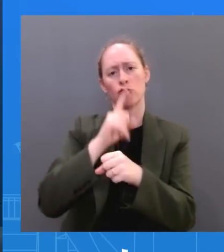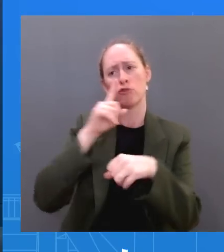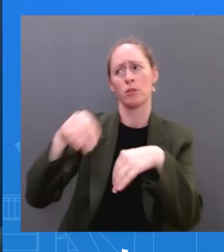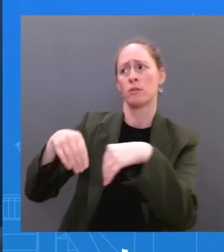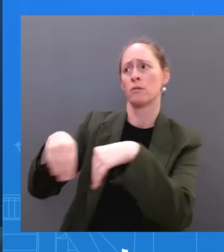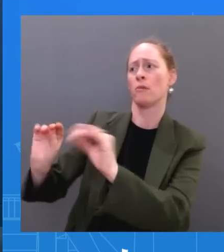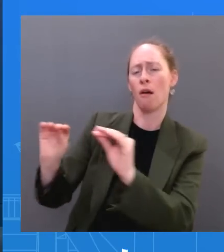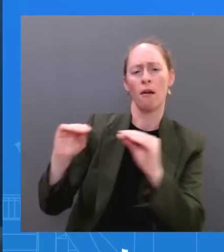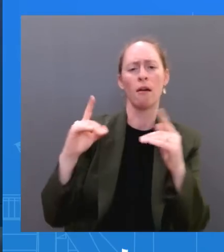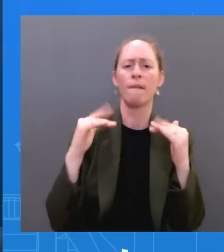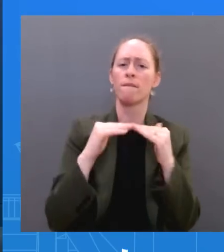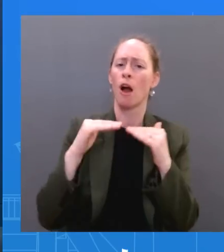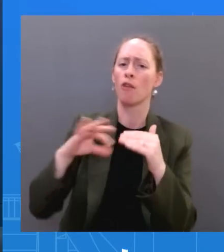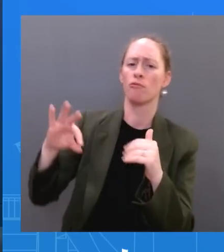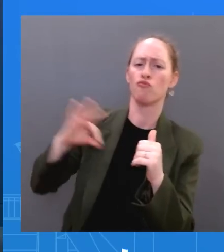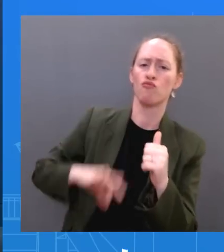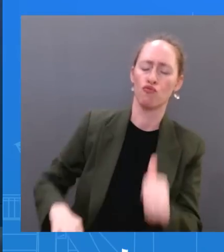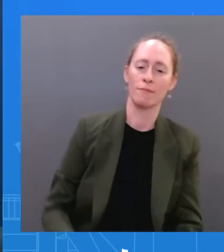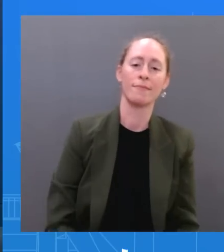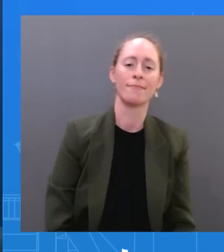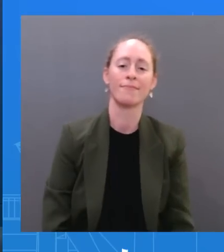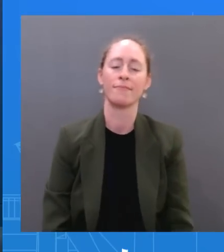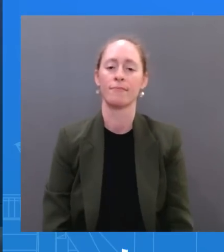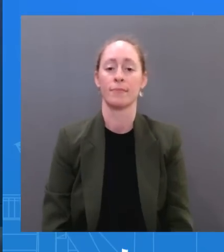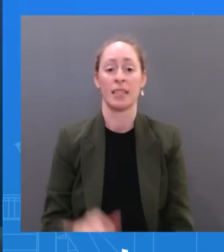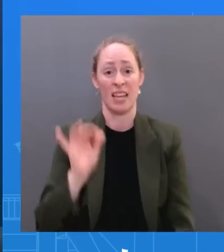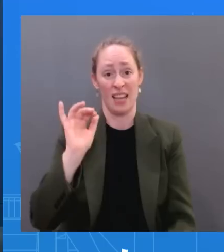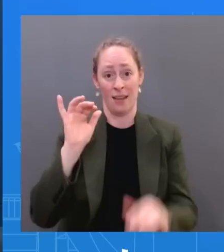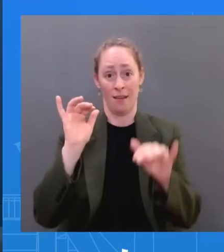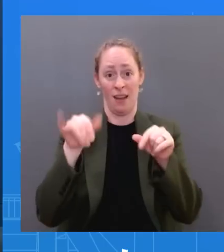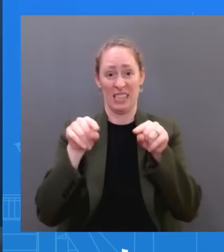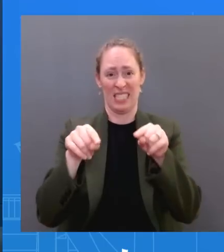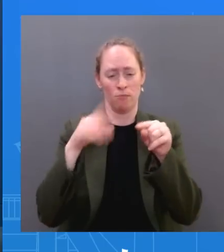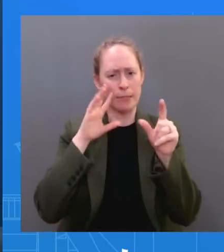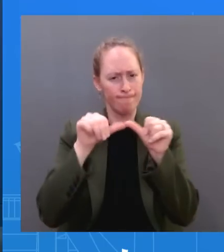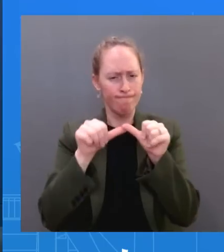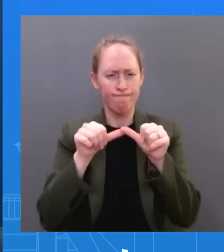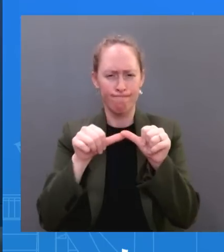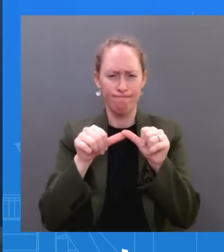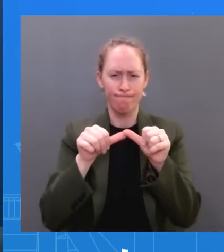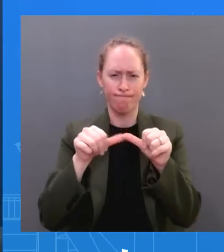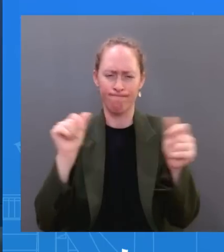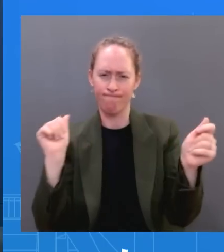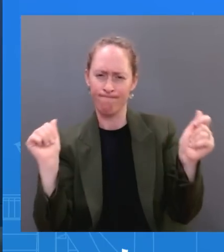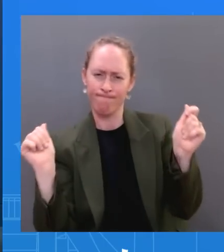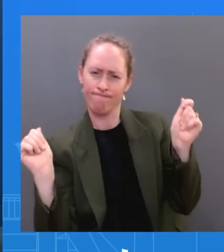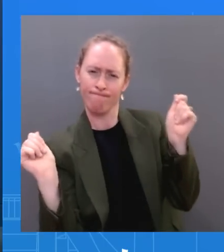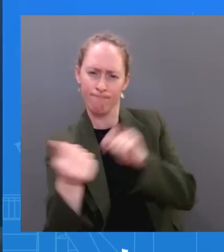to produce lower prices, higher wages, and to make our economy dynamic and competitive.